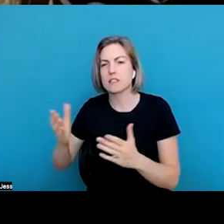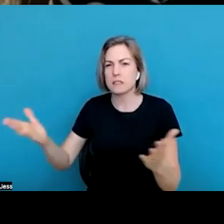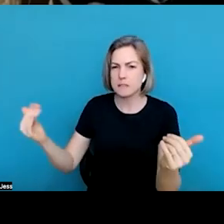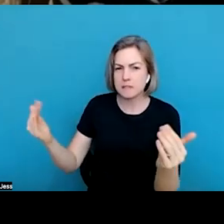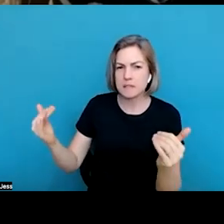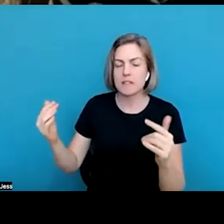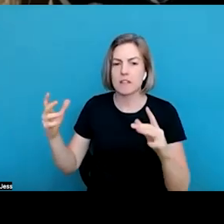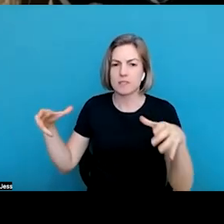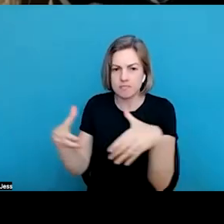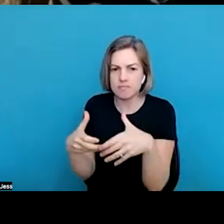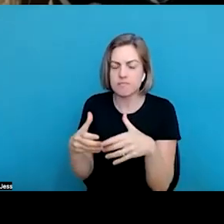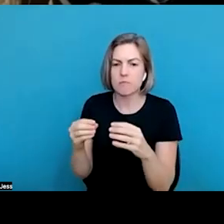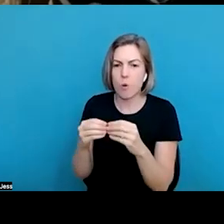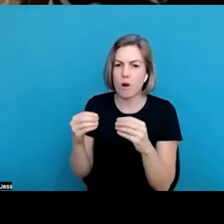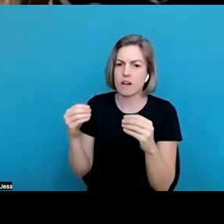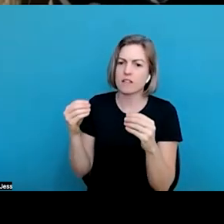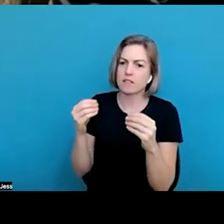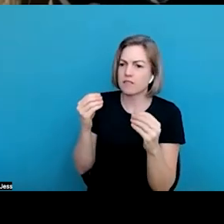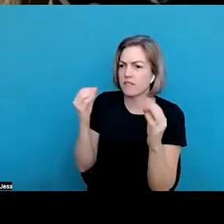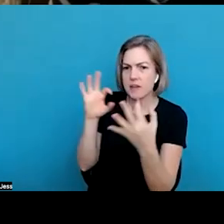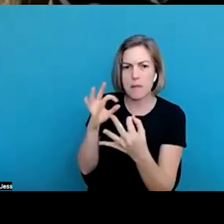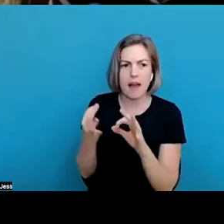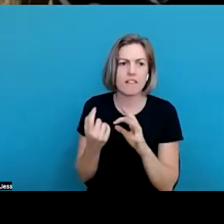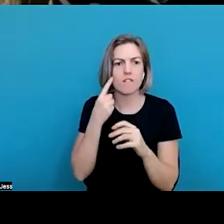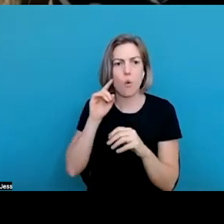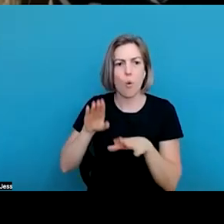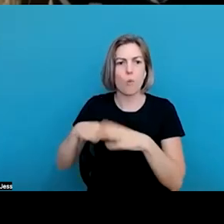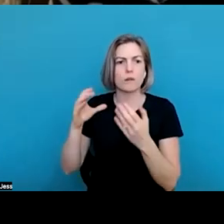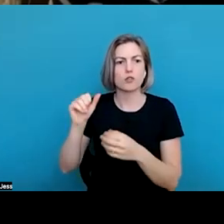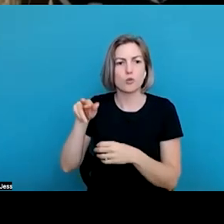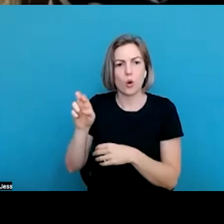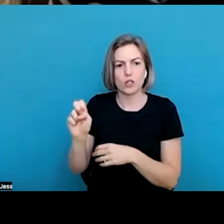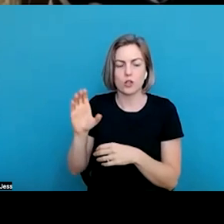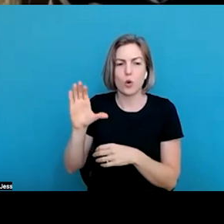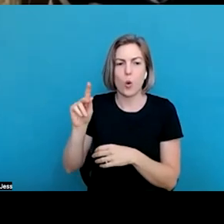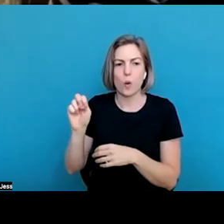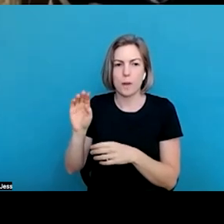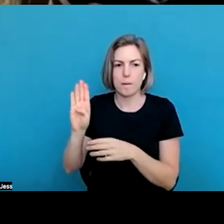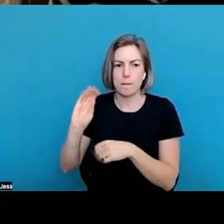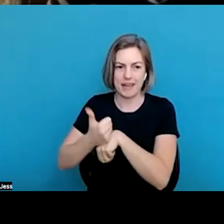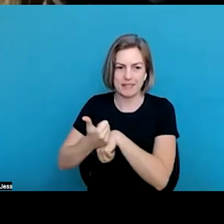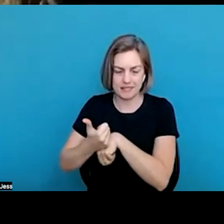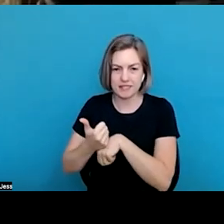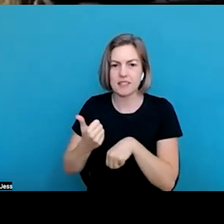open source accessible code bases that we can even, you know, stop forcing people to